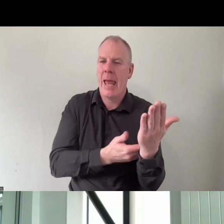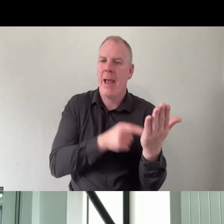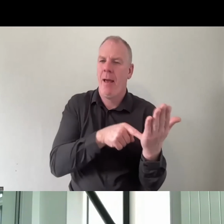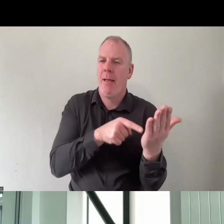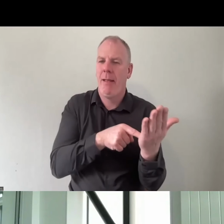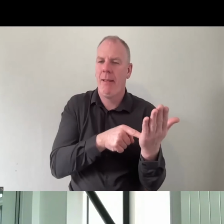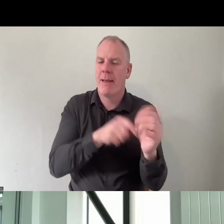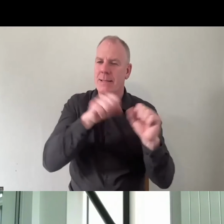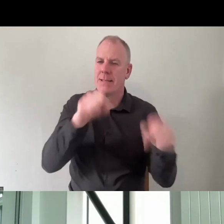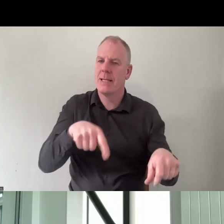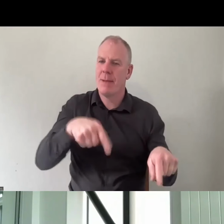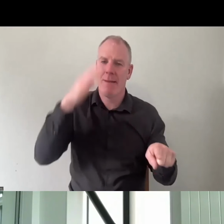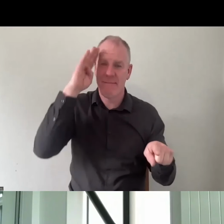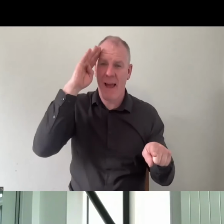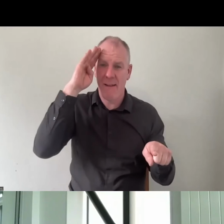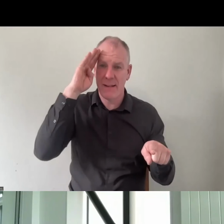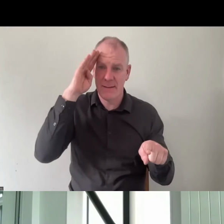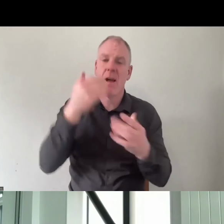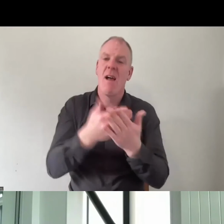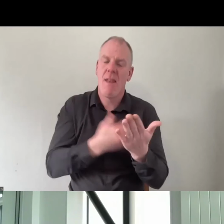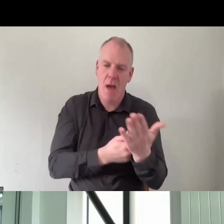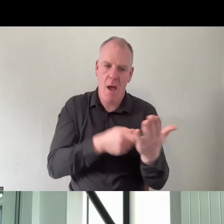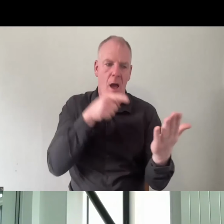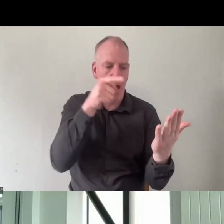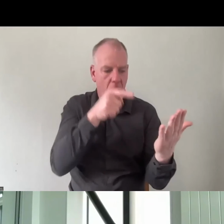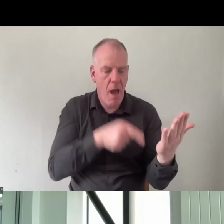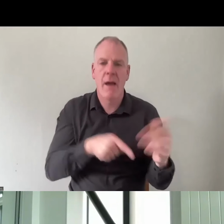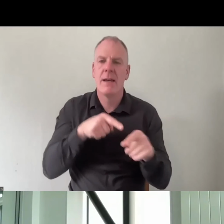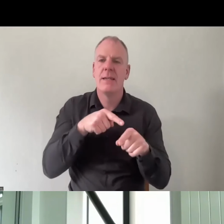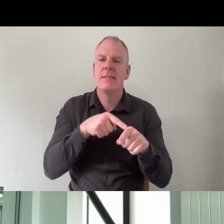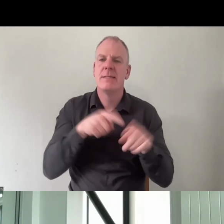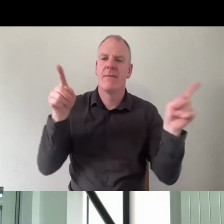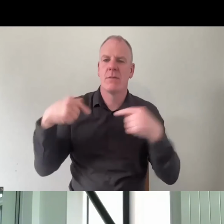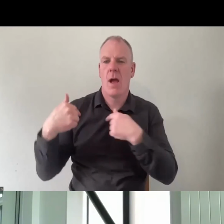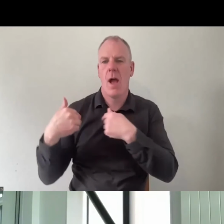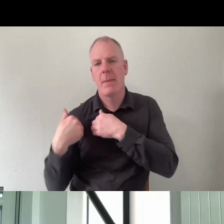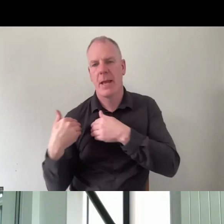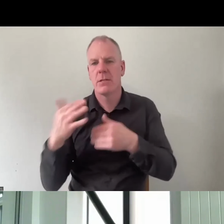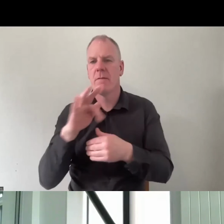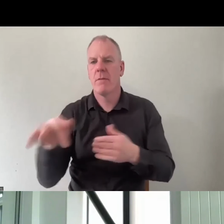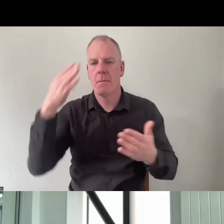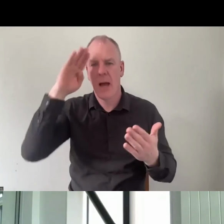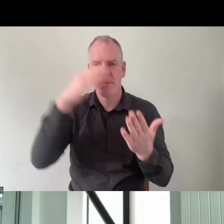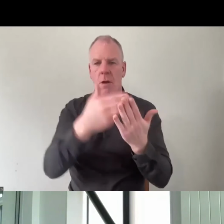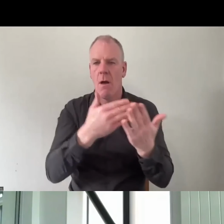pinpointing legislation and different obligations in Irish law. So, in this presentation,